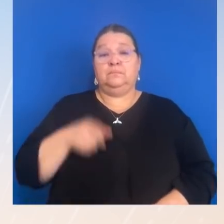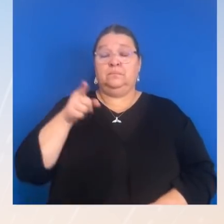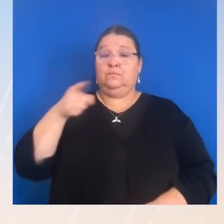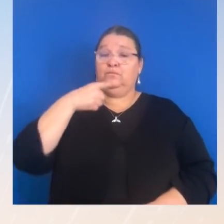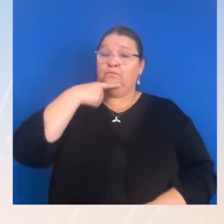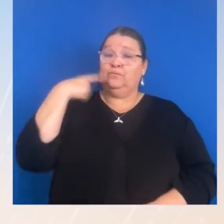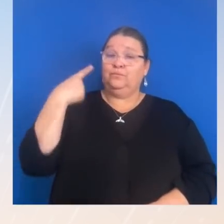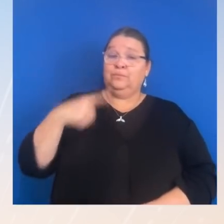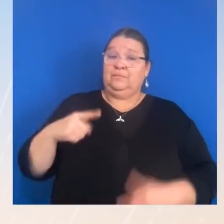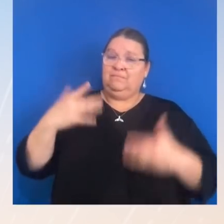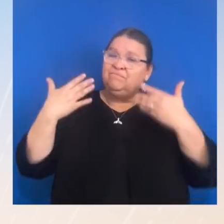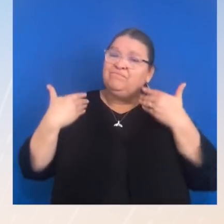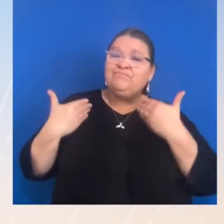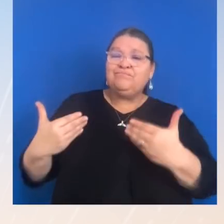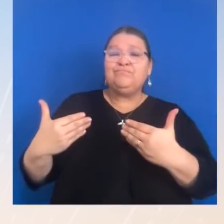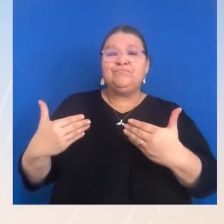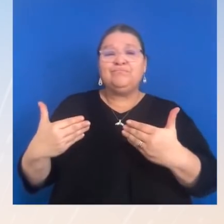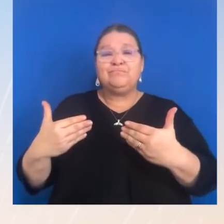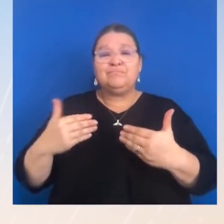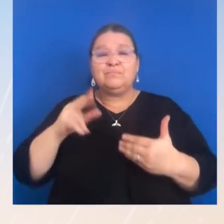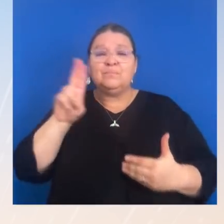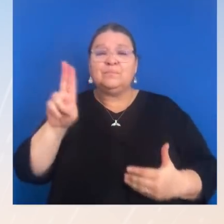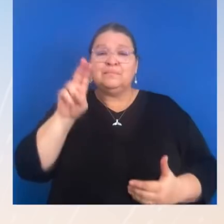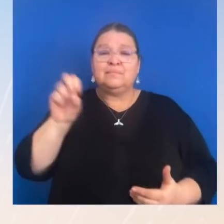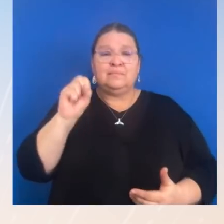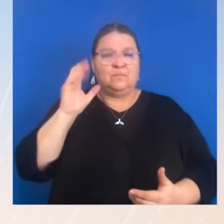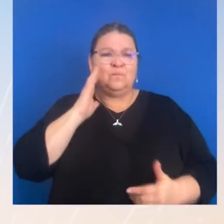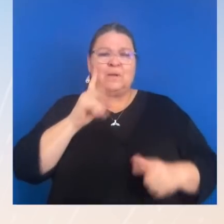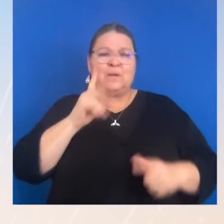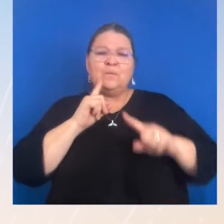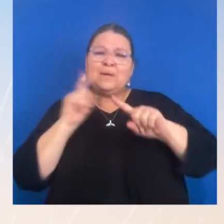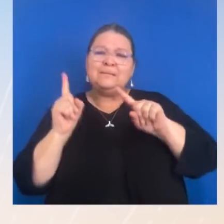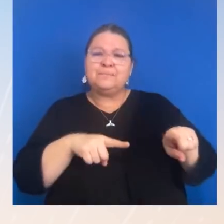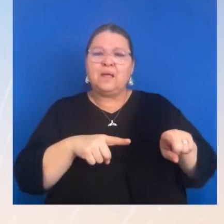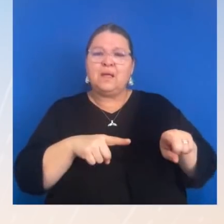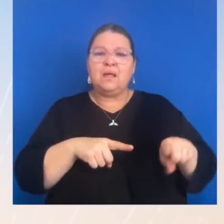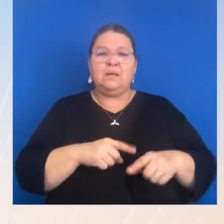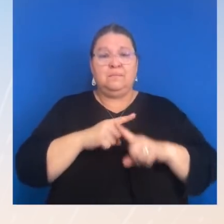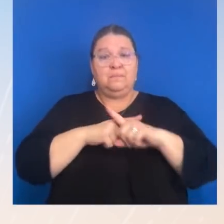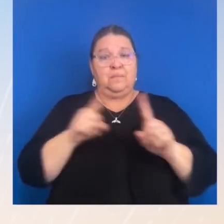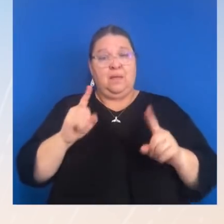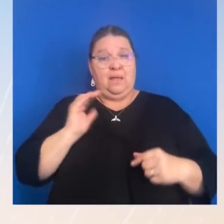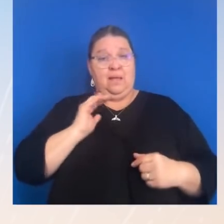Obviously, none of what we have done to answer Russia has steered them from continuing this invasion.